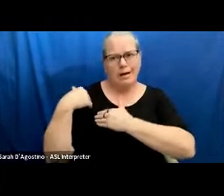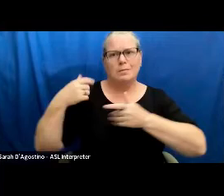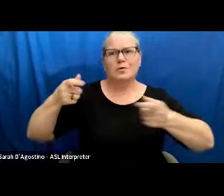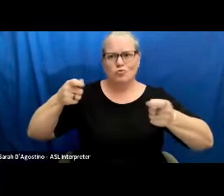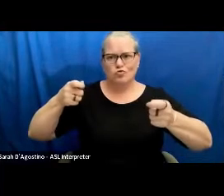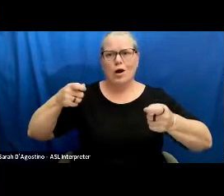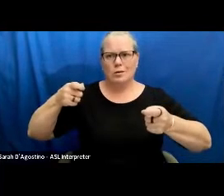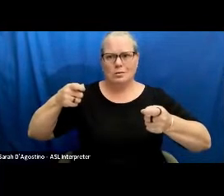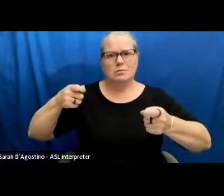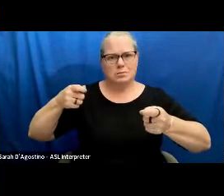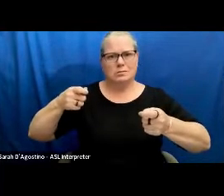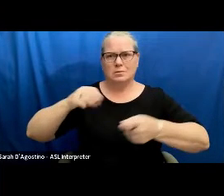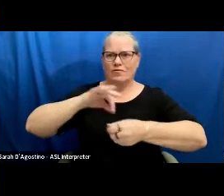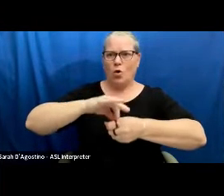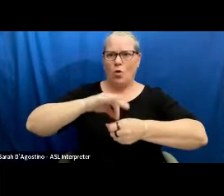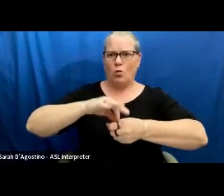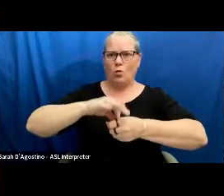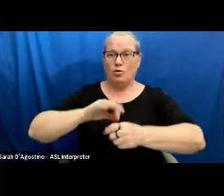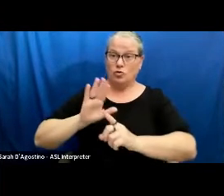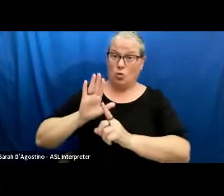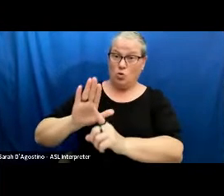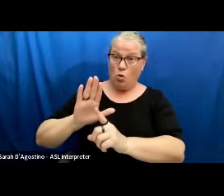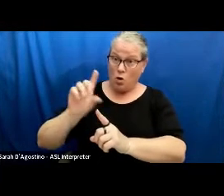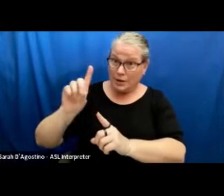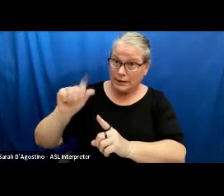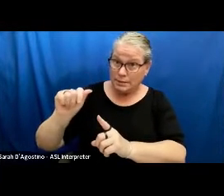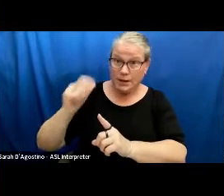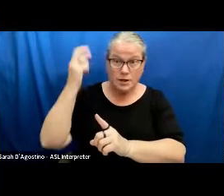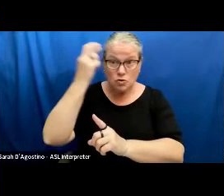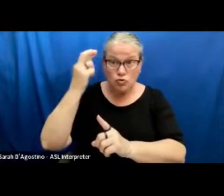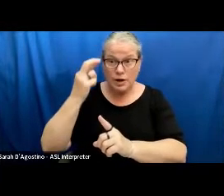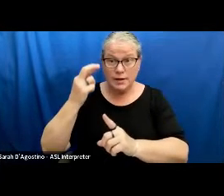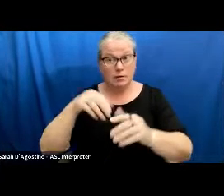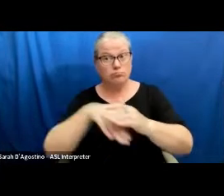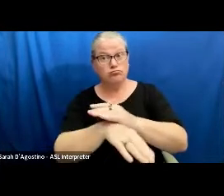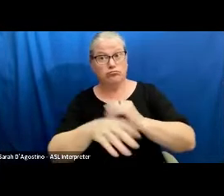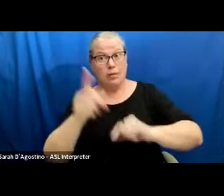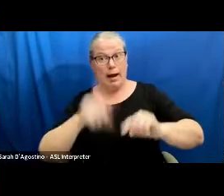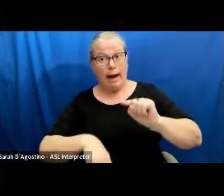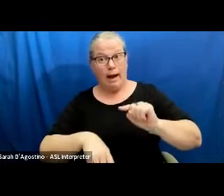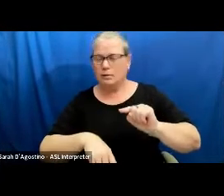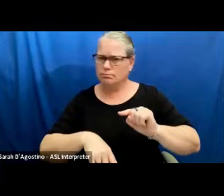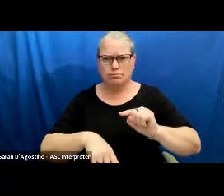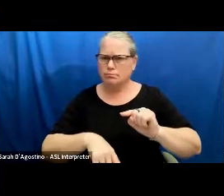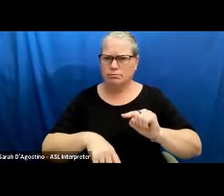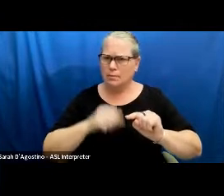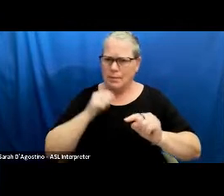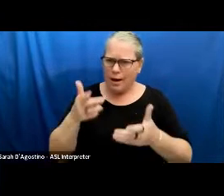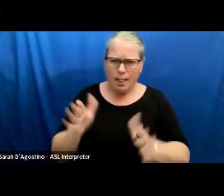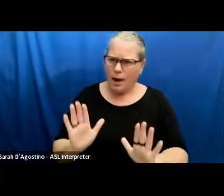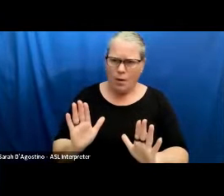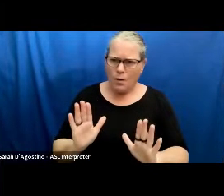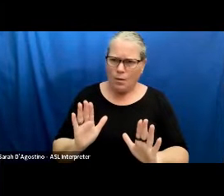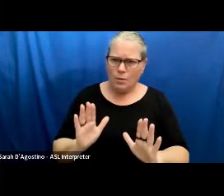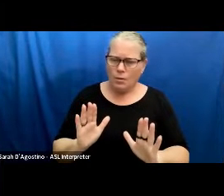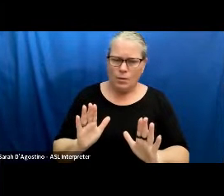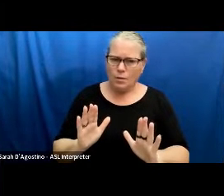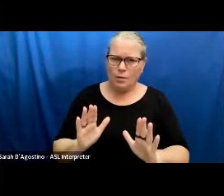your disability and for voters with disabilities this applies to all parts of the voting process so